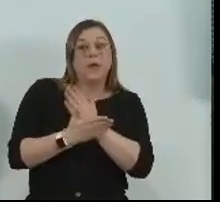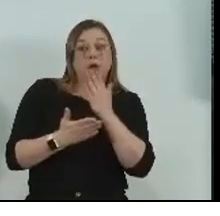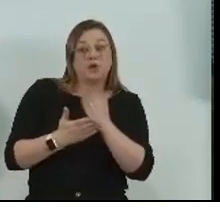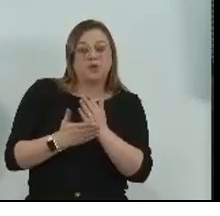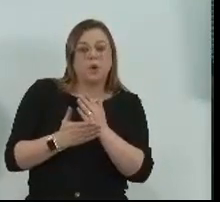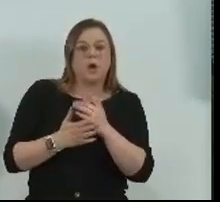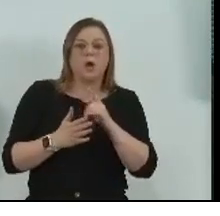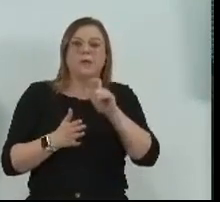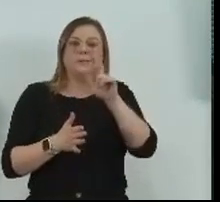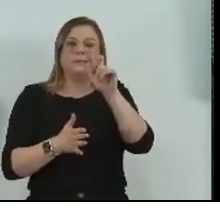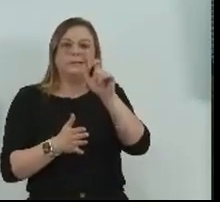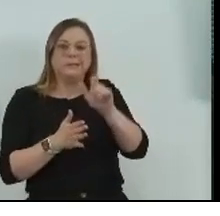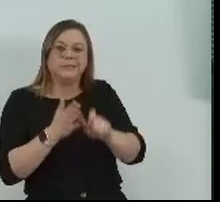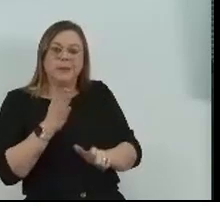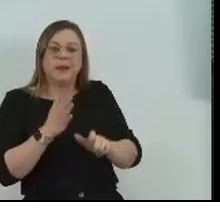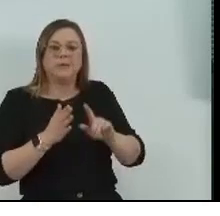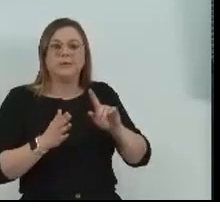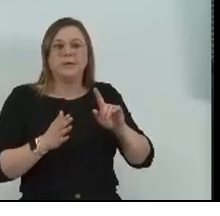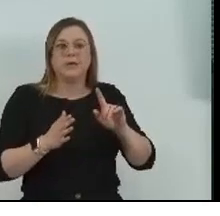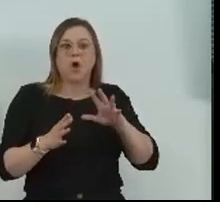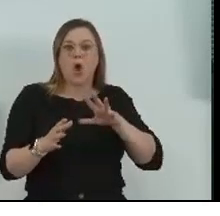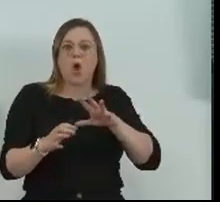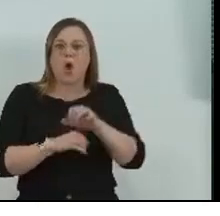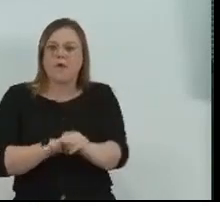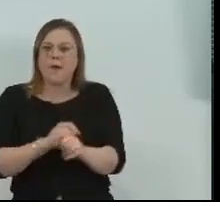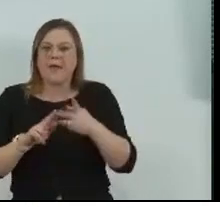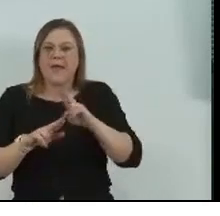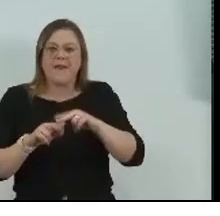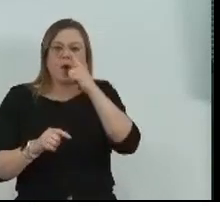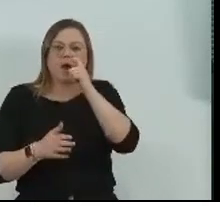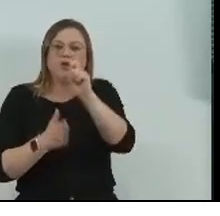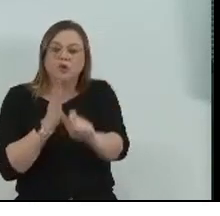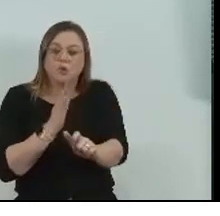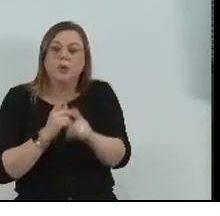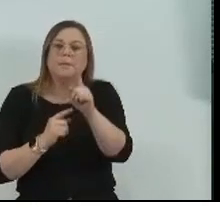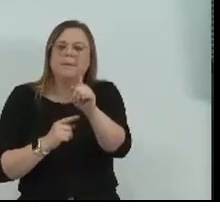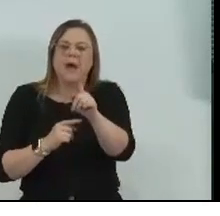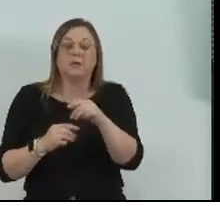as if that's something that you can actually do. But to just represent or demonstrate that the